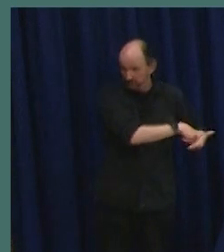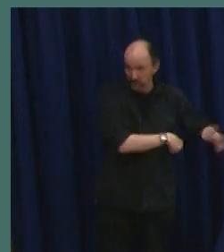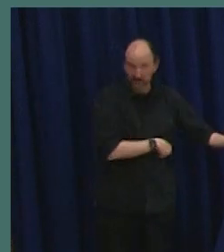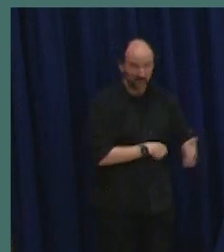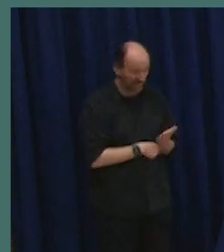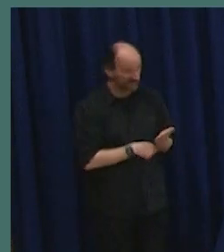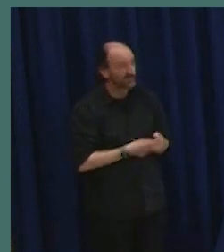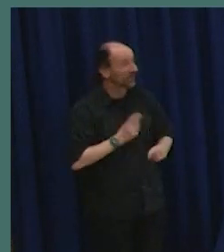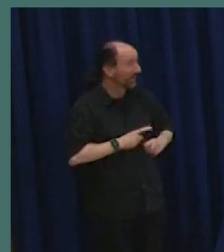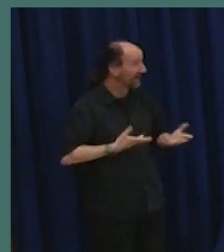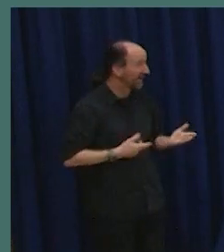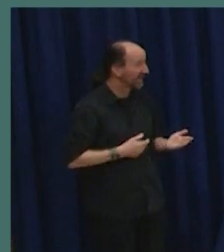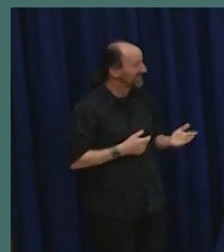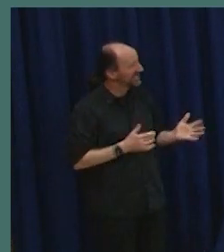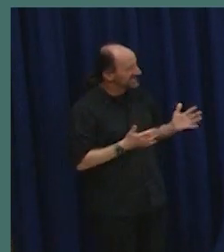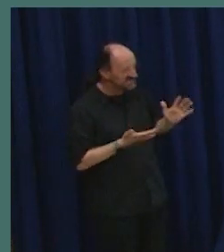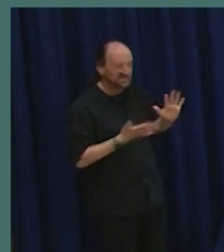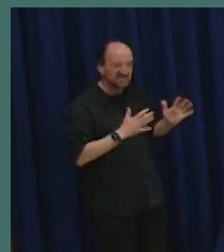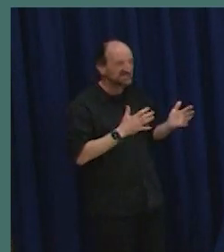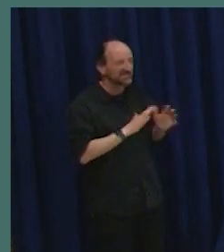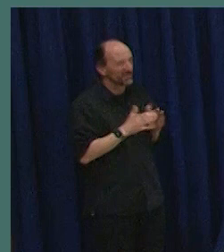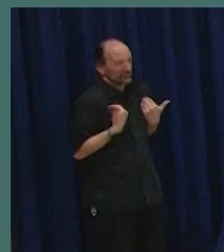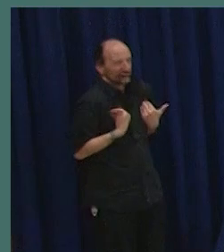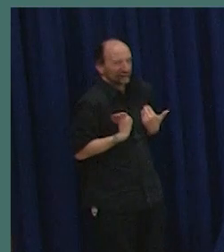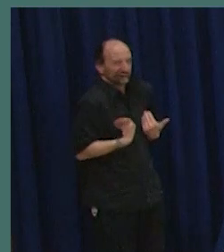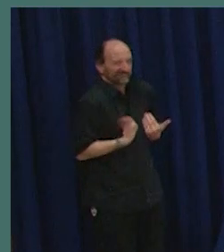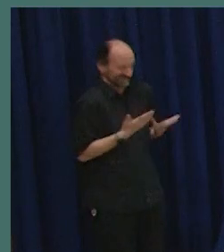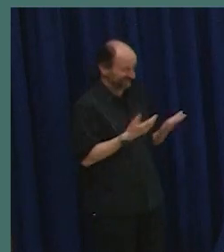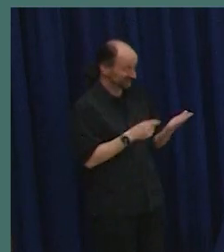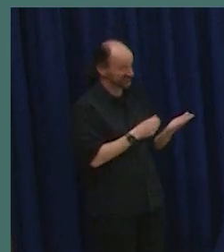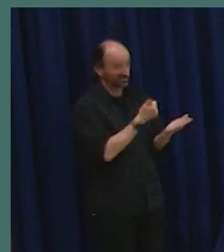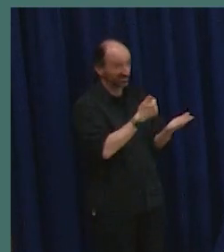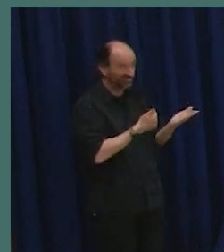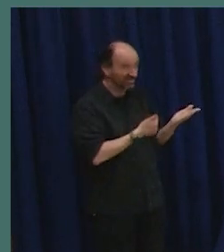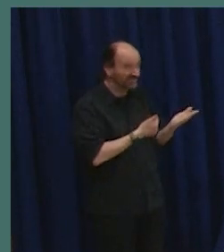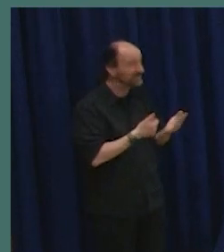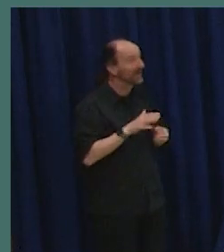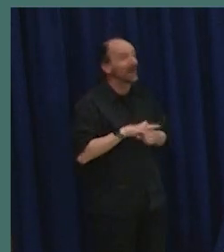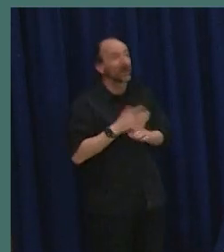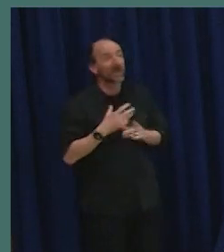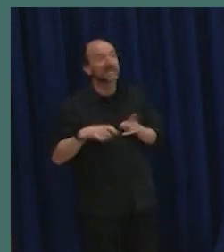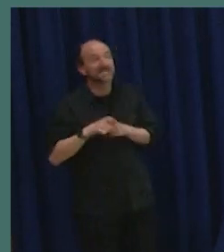it, get some information, although the local ADHD service actually uses a screening questionnaire to